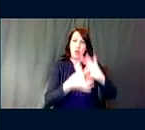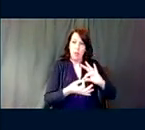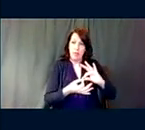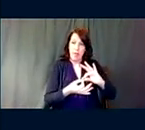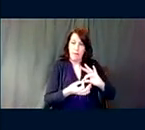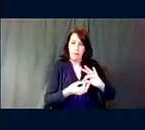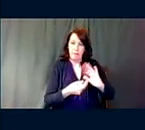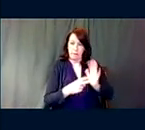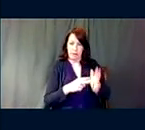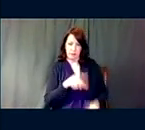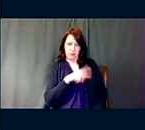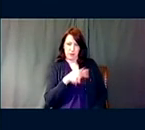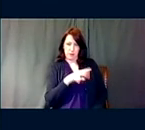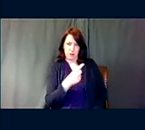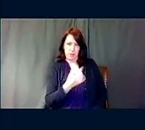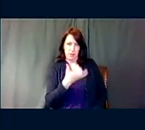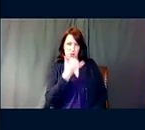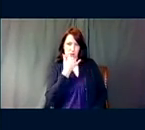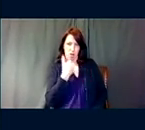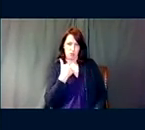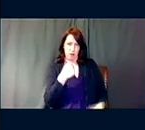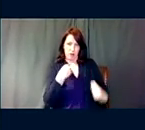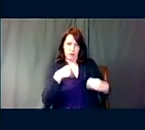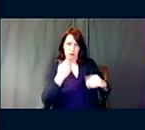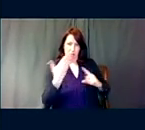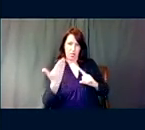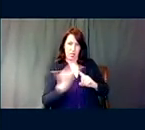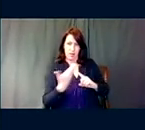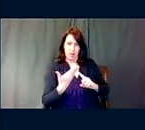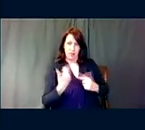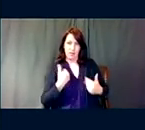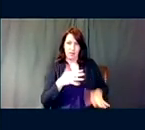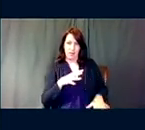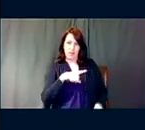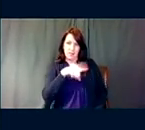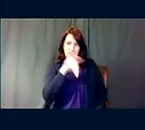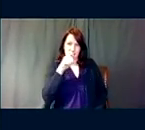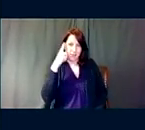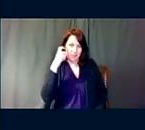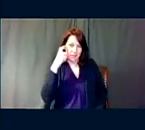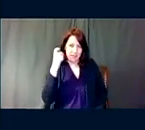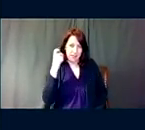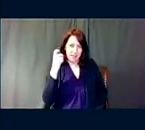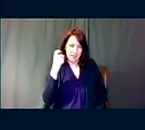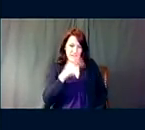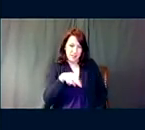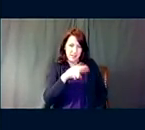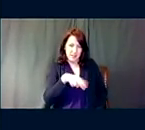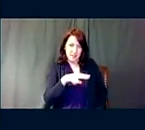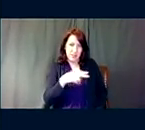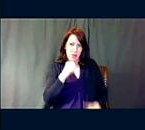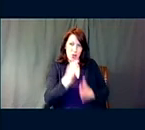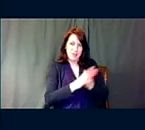INTERPRET THEM AS SIGNAL THAT THERE'S SOMETHING WRONG WITH WHAT YOU'RE TRYING TO SELL THEM. AND IN THAT CASE THEN THEY ARE